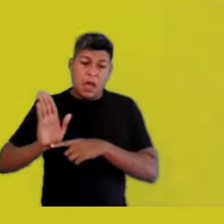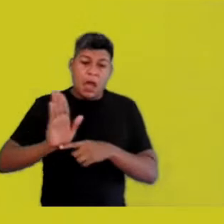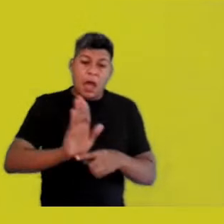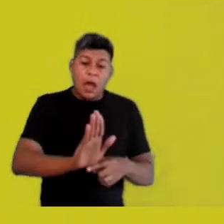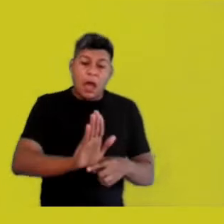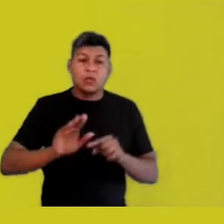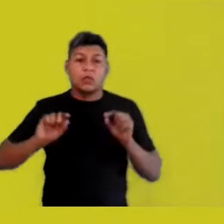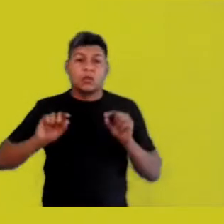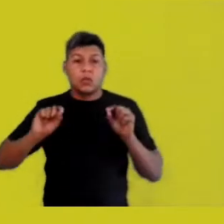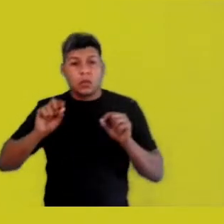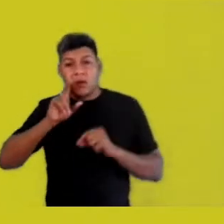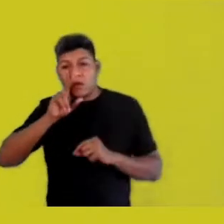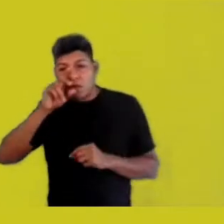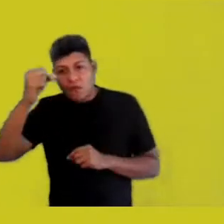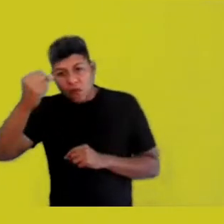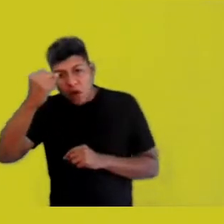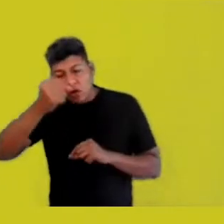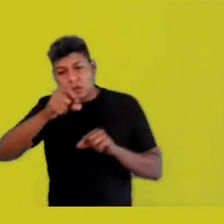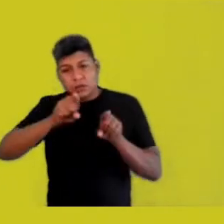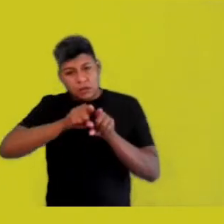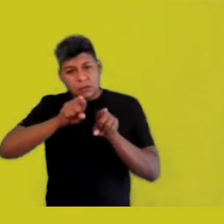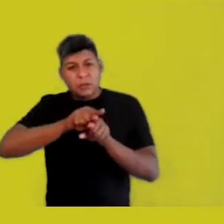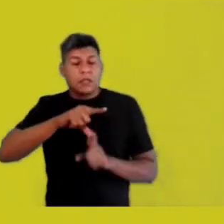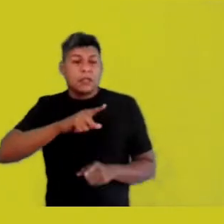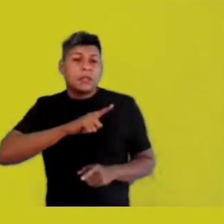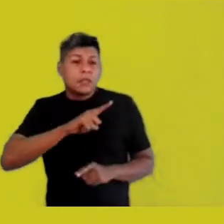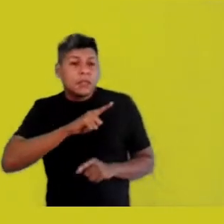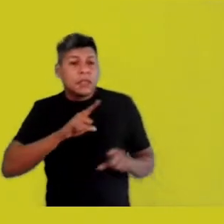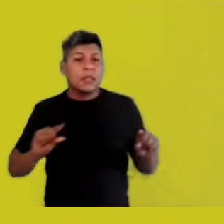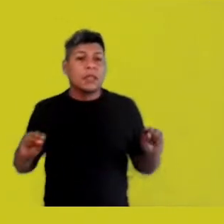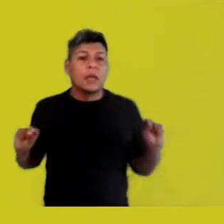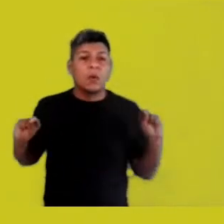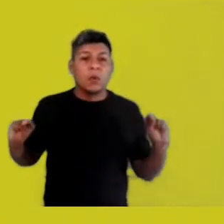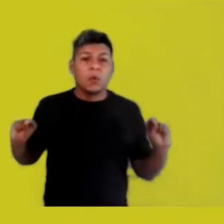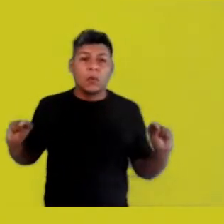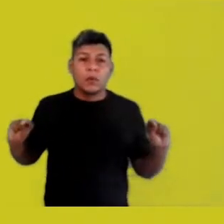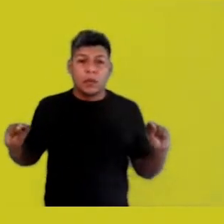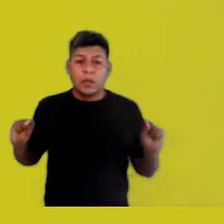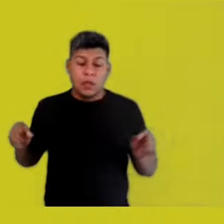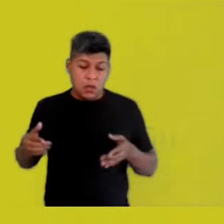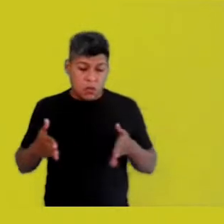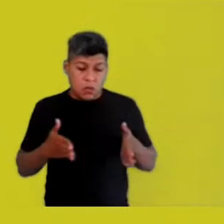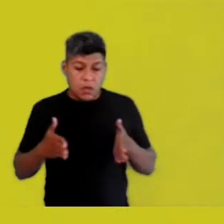strongly to the paths it led to.